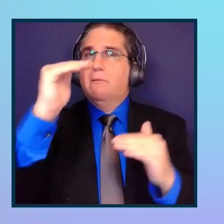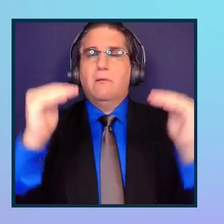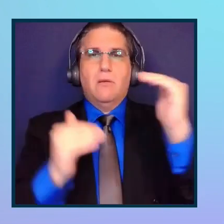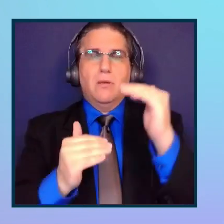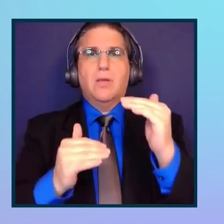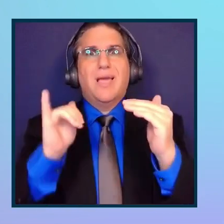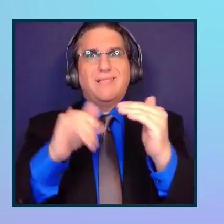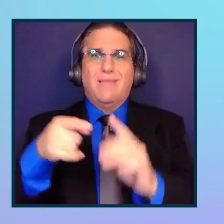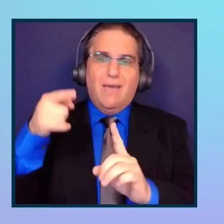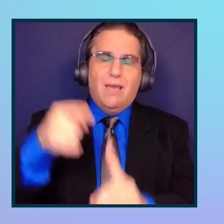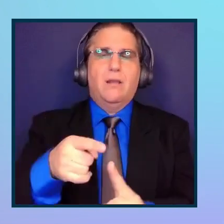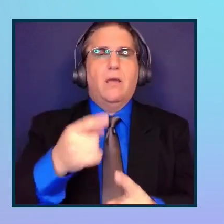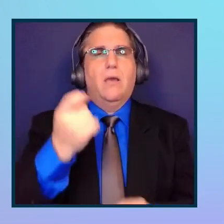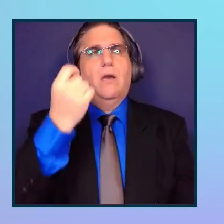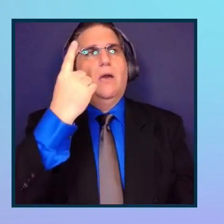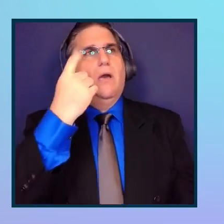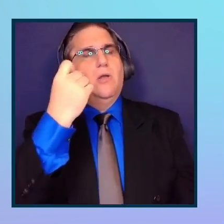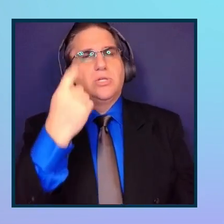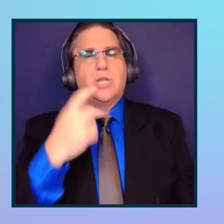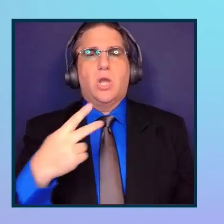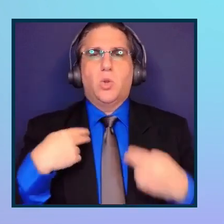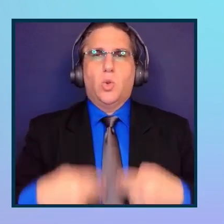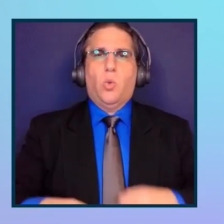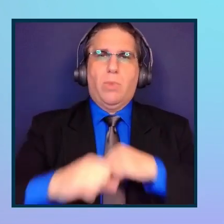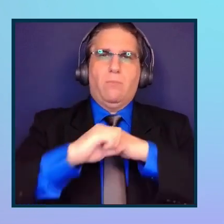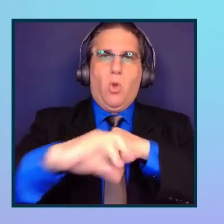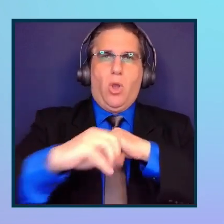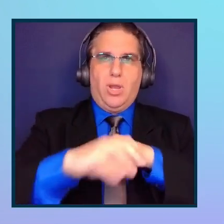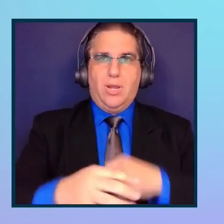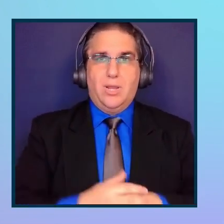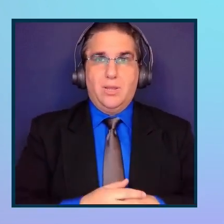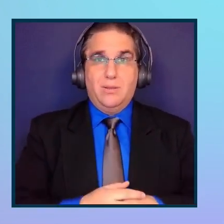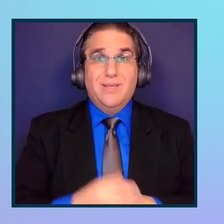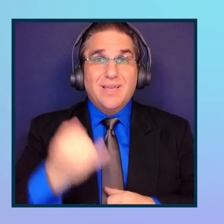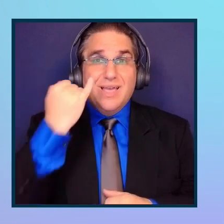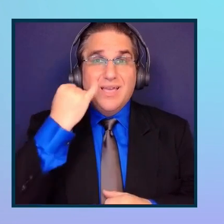that the reason someone buys an $80 handbag instead of a $20 handbag is not